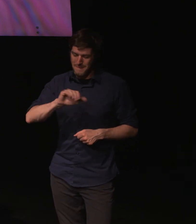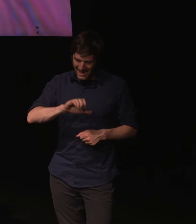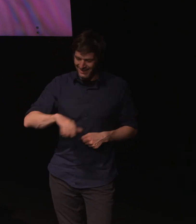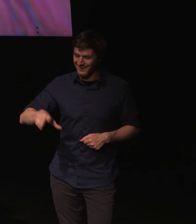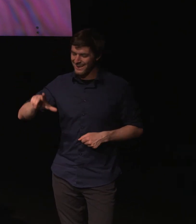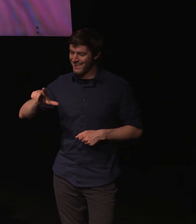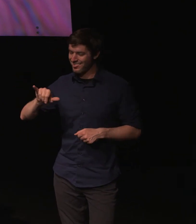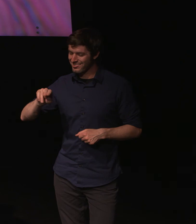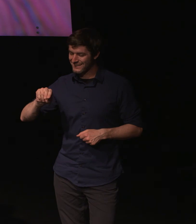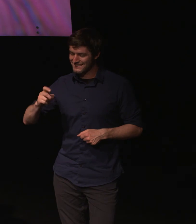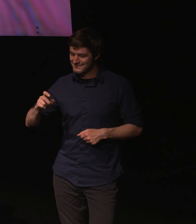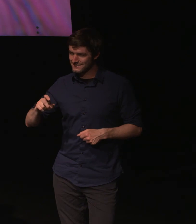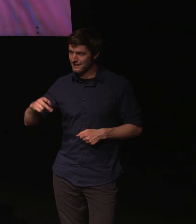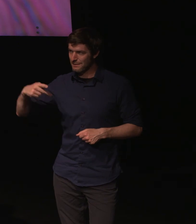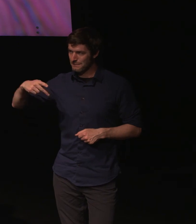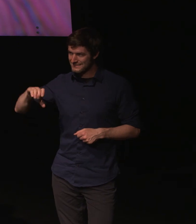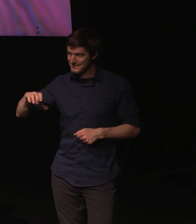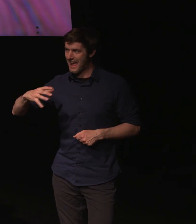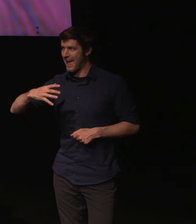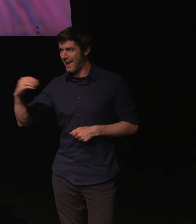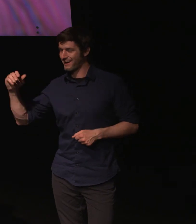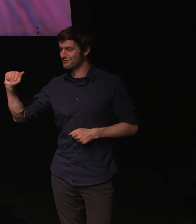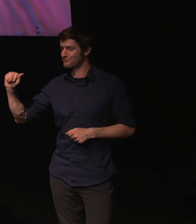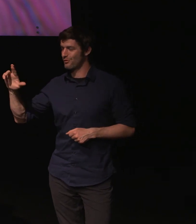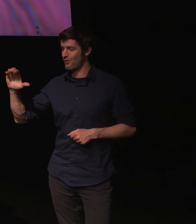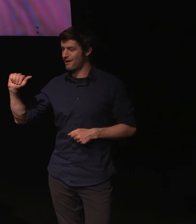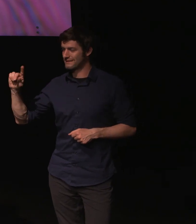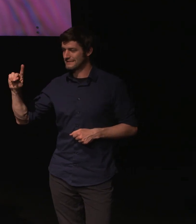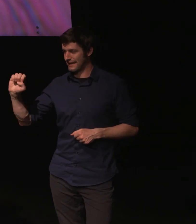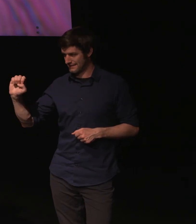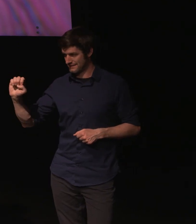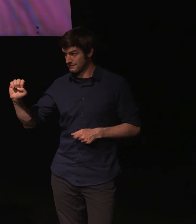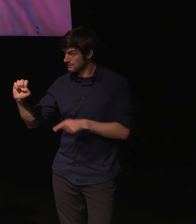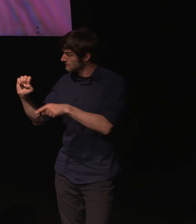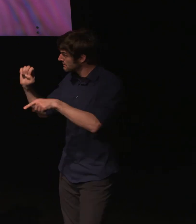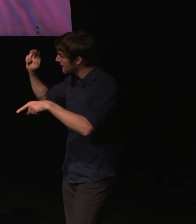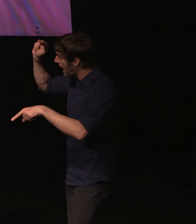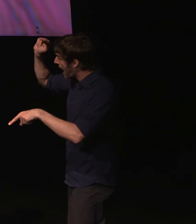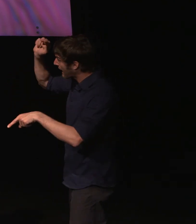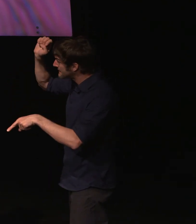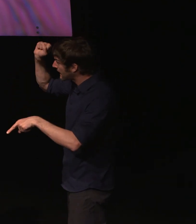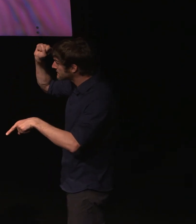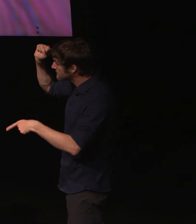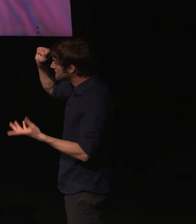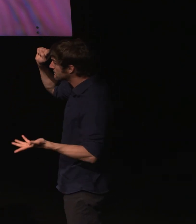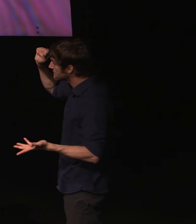and Arcade. Mini NES? AUDIENCE LAUGHS Hey, hey you, joke.